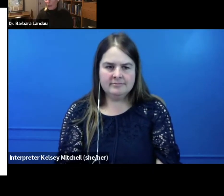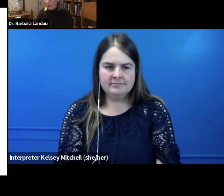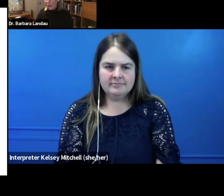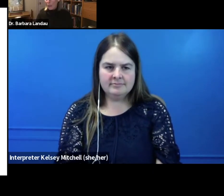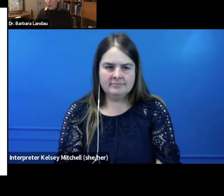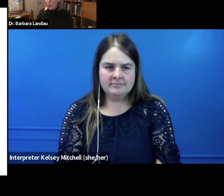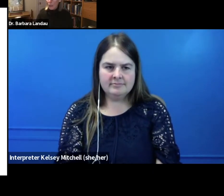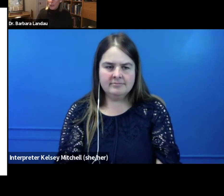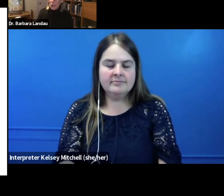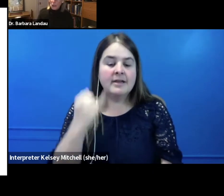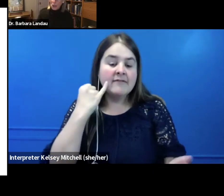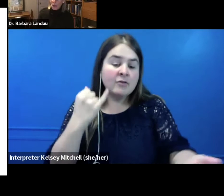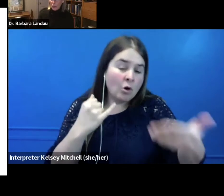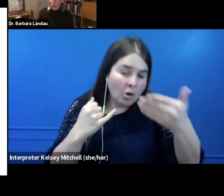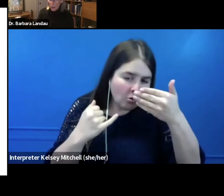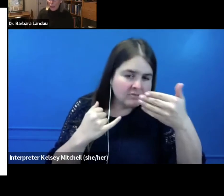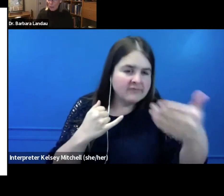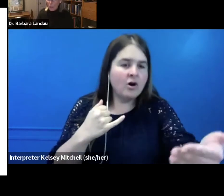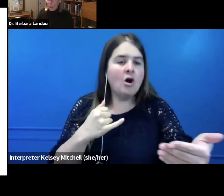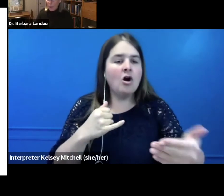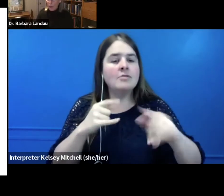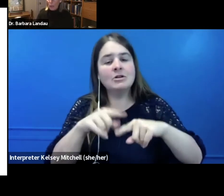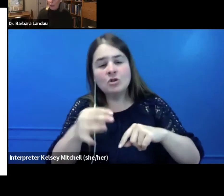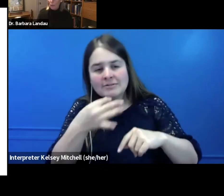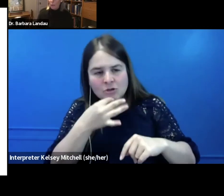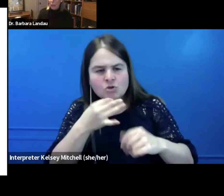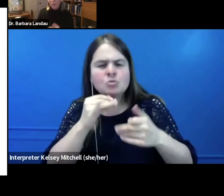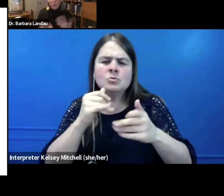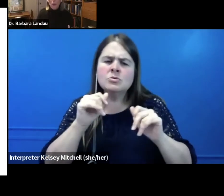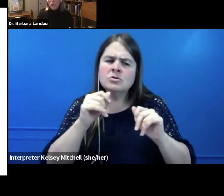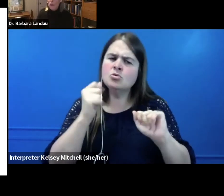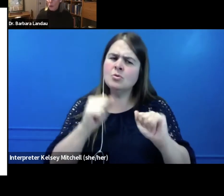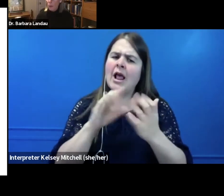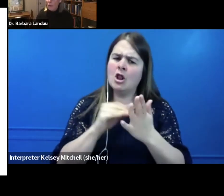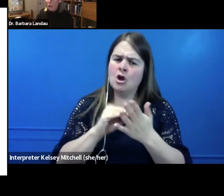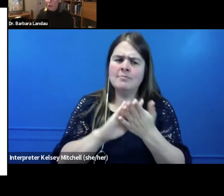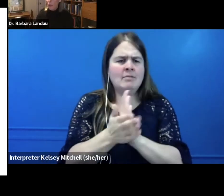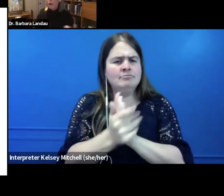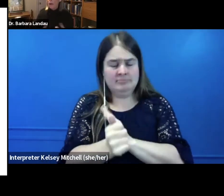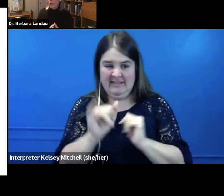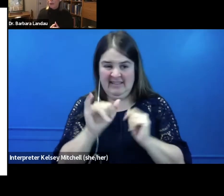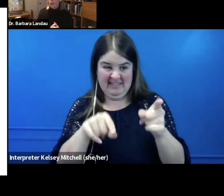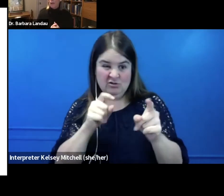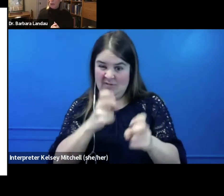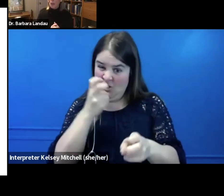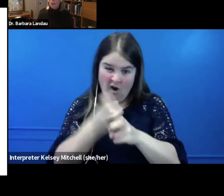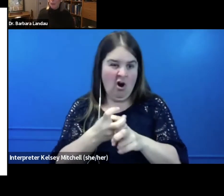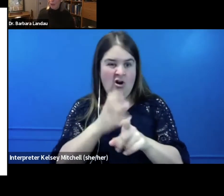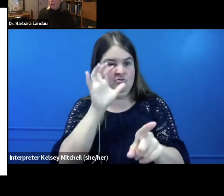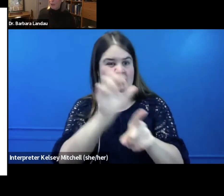and your expertise and this kind of thing you can get much better at it but for most of you it should be very very